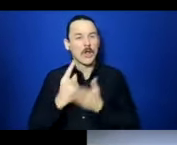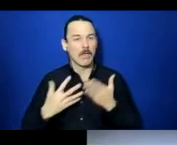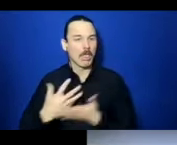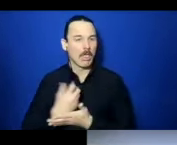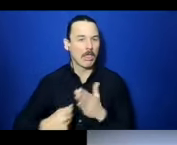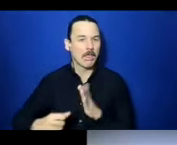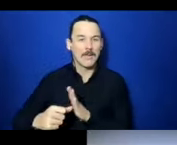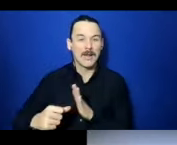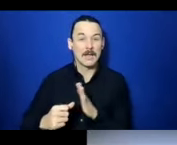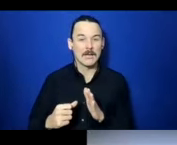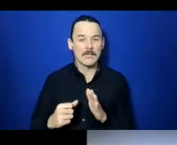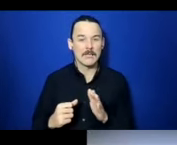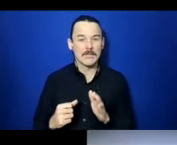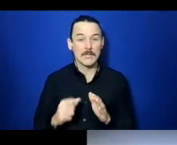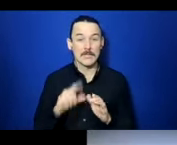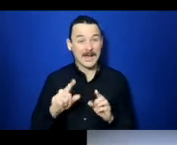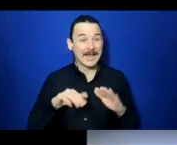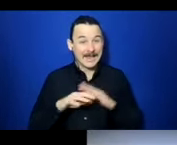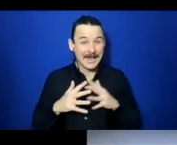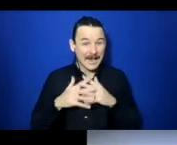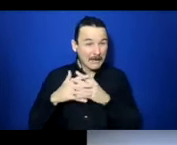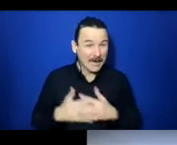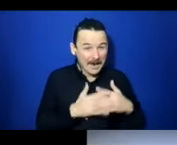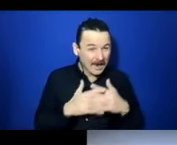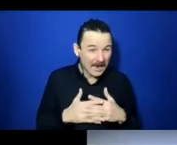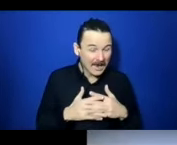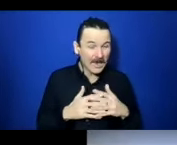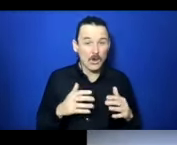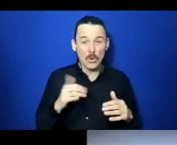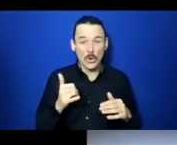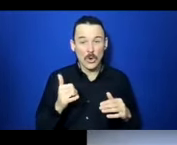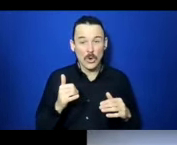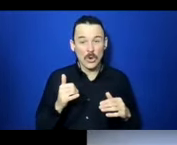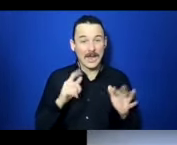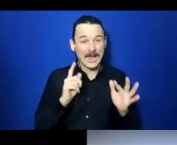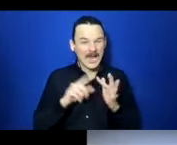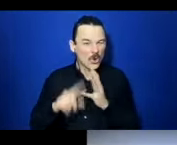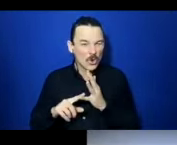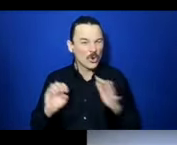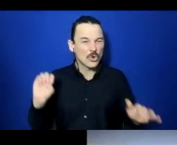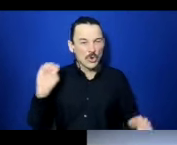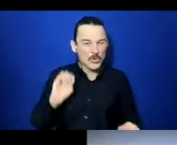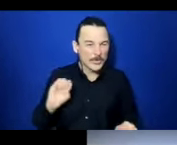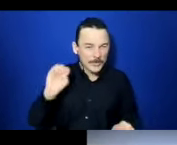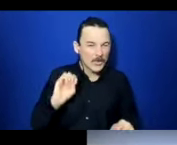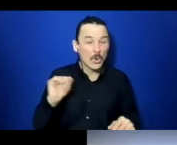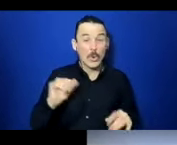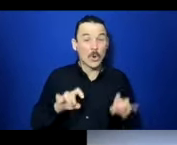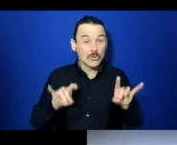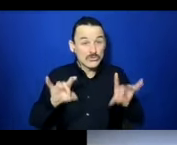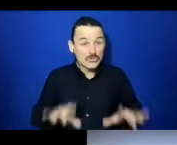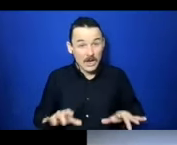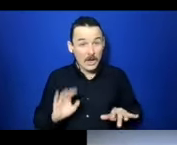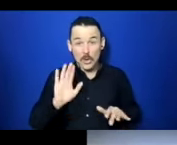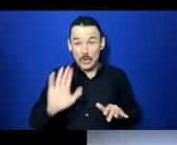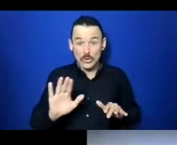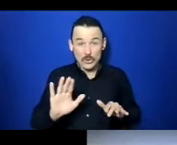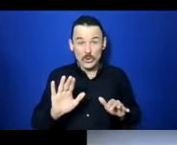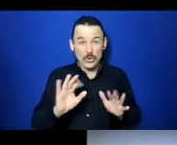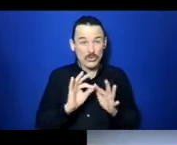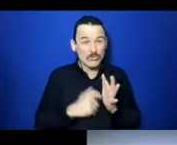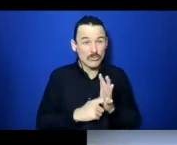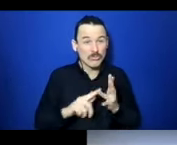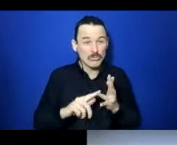in the US or in the European Union or in Australia if you don't meet digital accessibility standards.